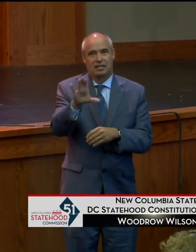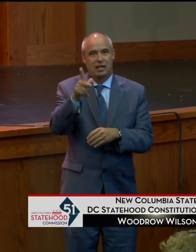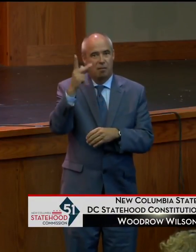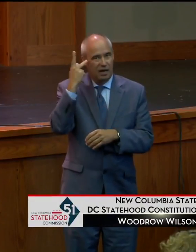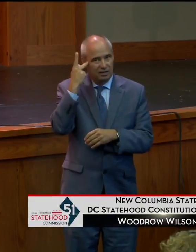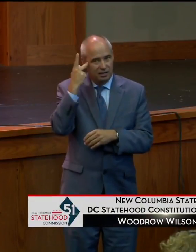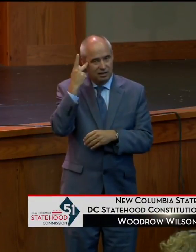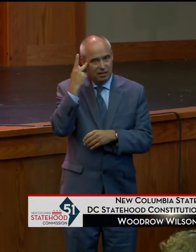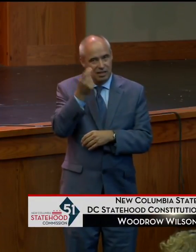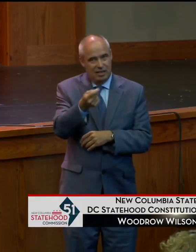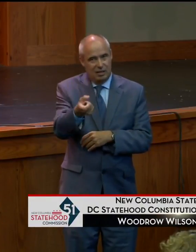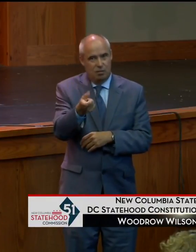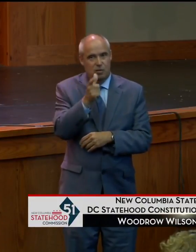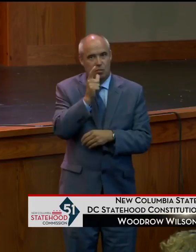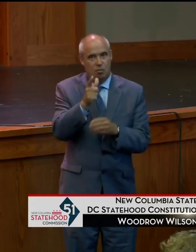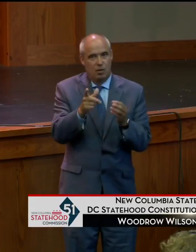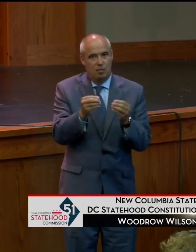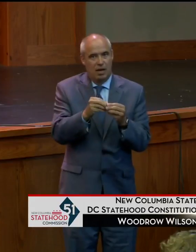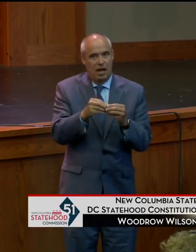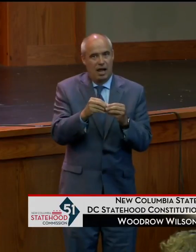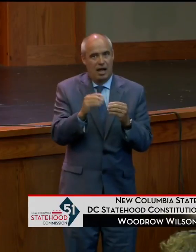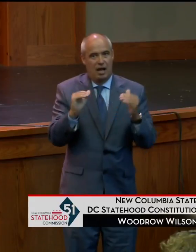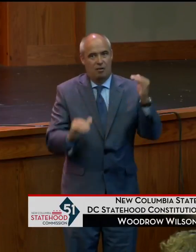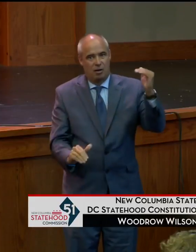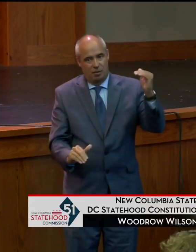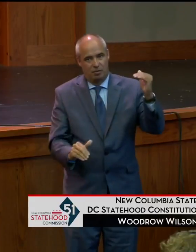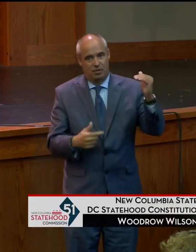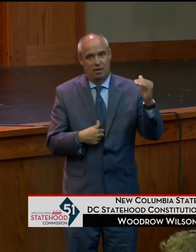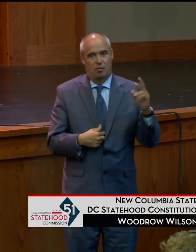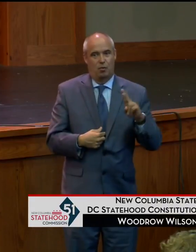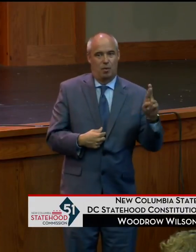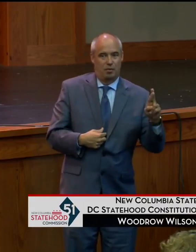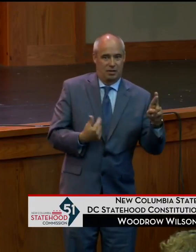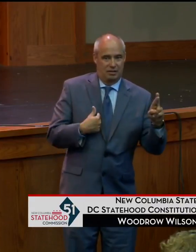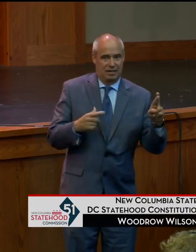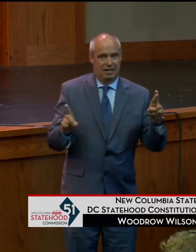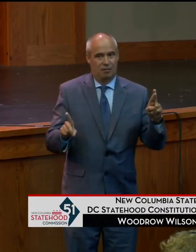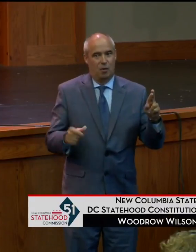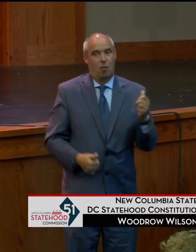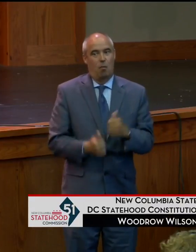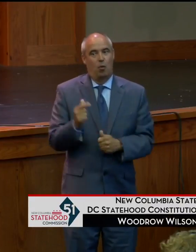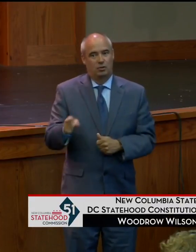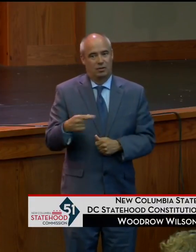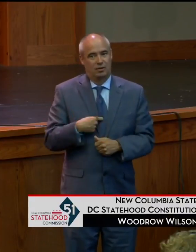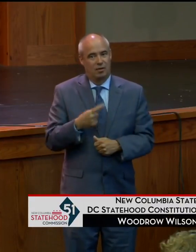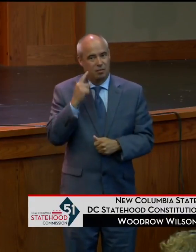LET'S JUST SAY I'M A LITTLE BIT OUTNUMBERED. THAT BEING SAID, I HOPE THAT YOU WILL BELIEVE ME WHEN I SAY THAT